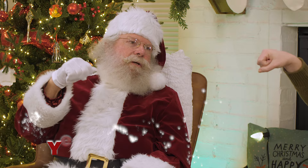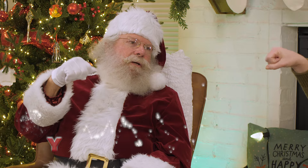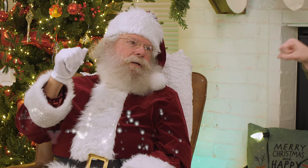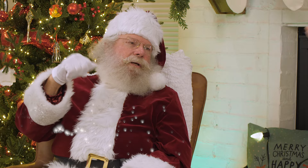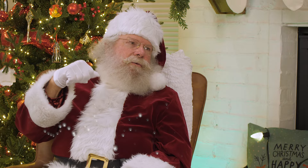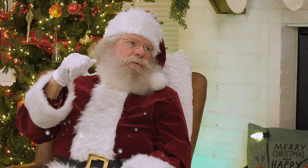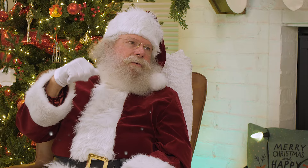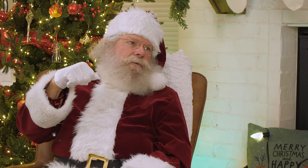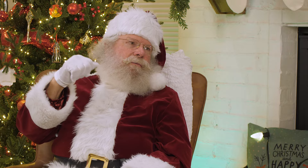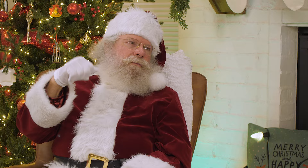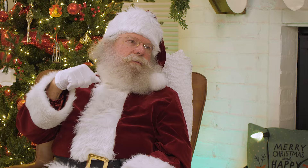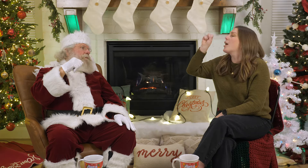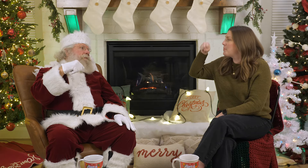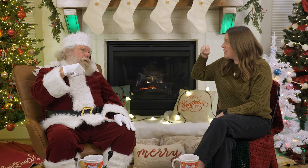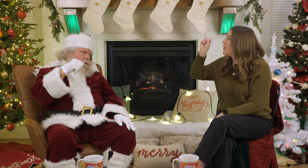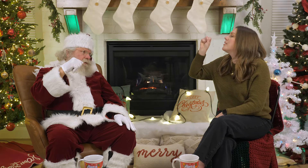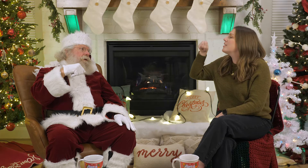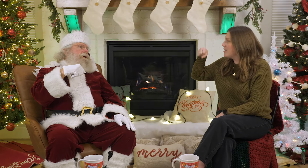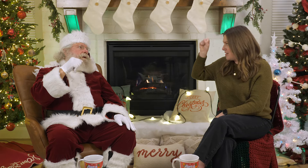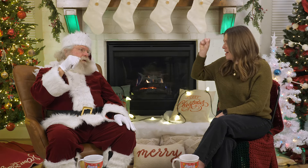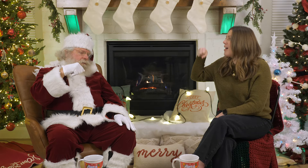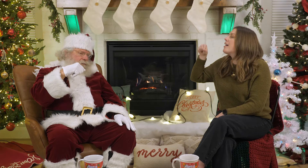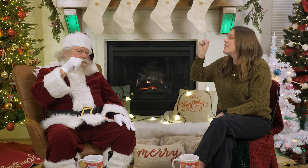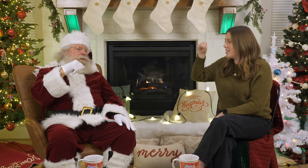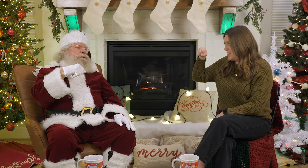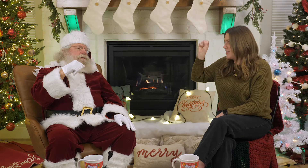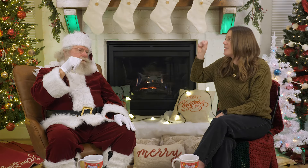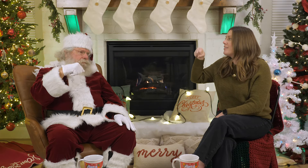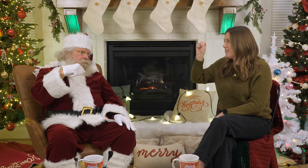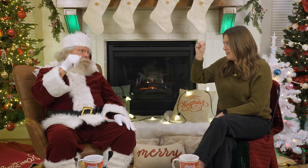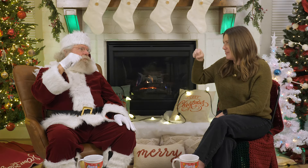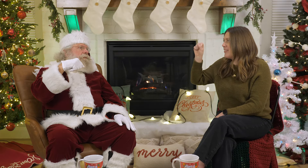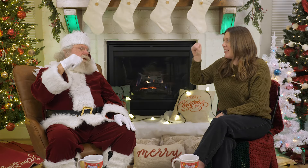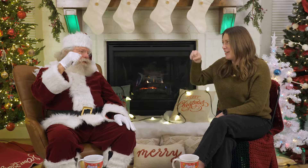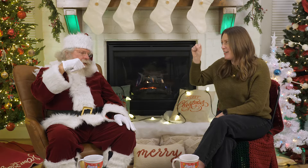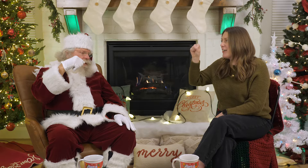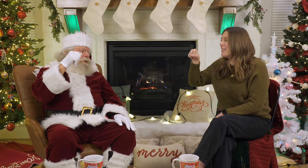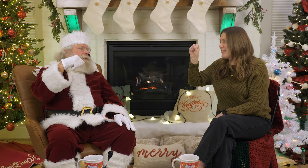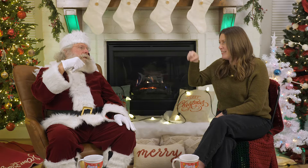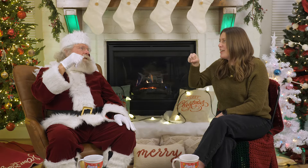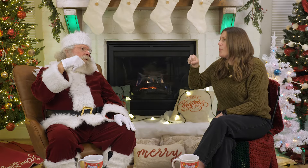So it’s like the head nodding up and down Yes. Very good.